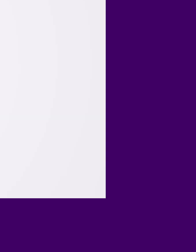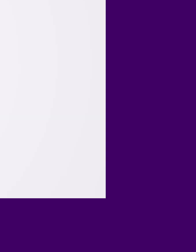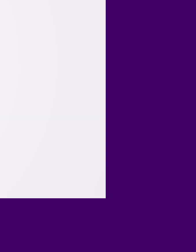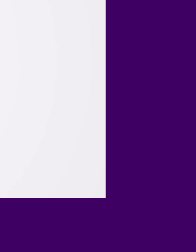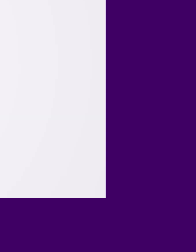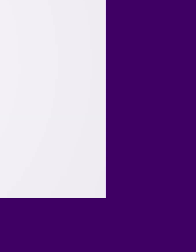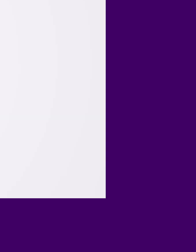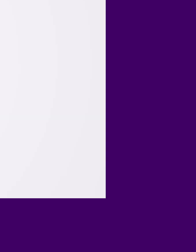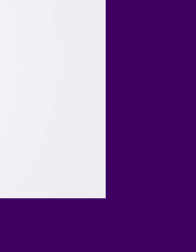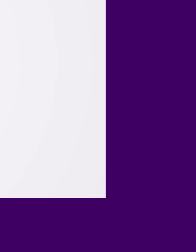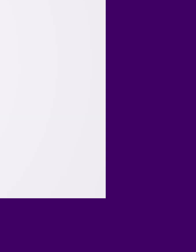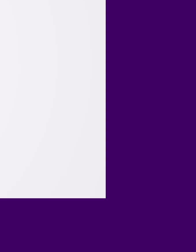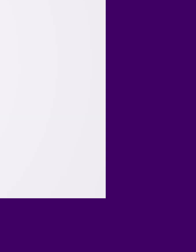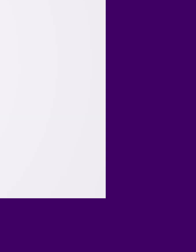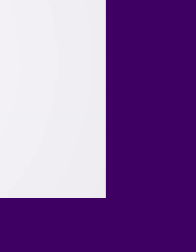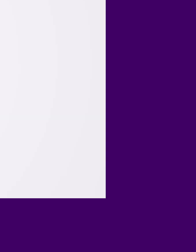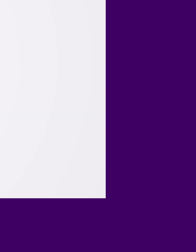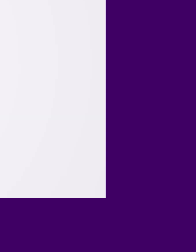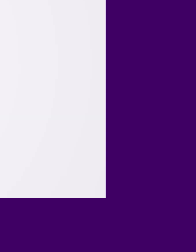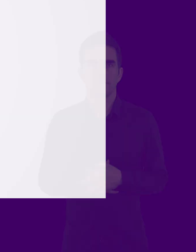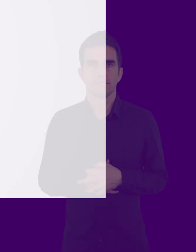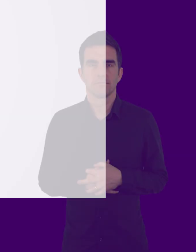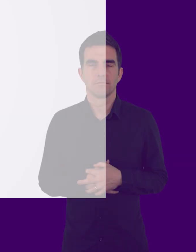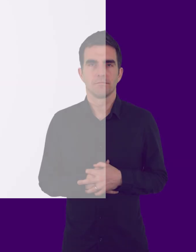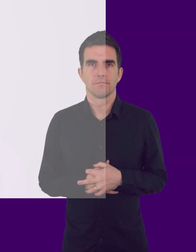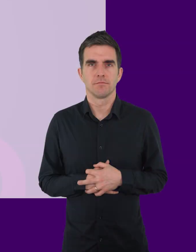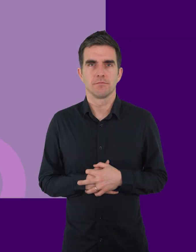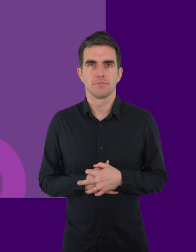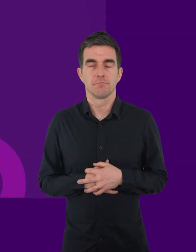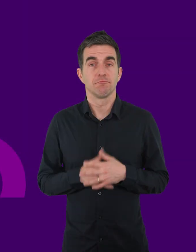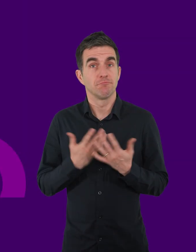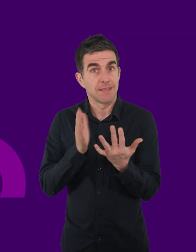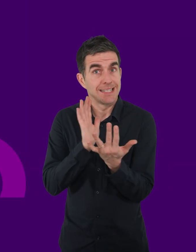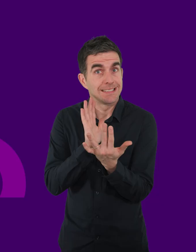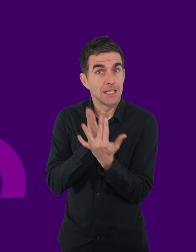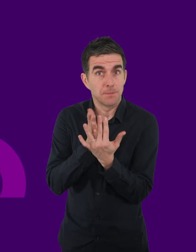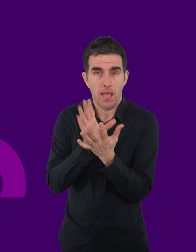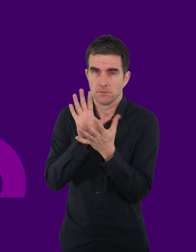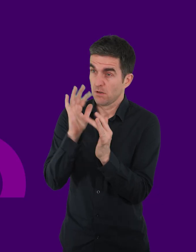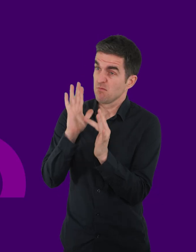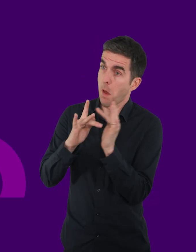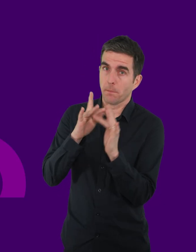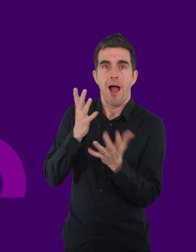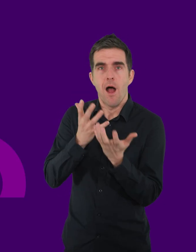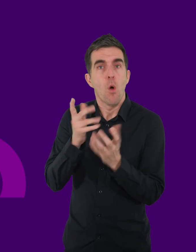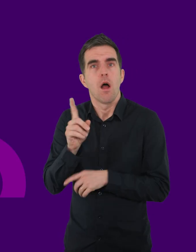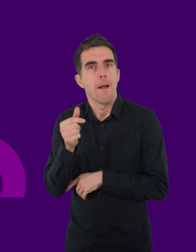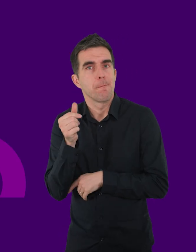[logo whooshes in] TetraLogical [logo whooshes out] Accessible building blocks for web: buttons